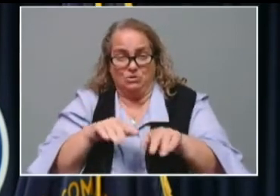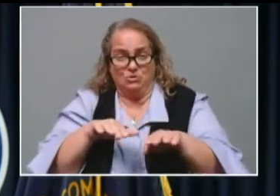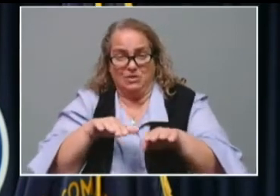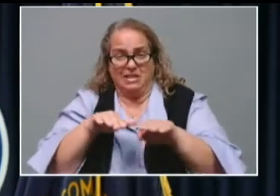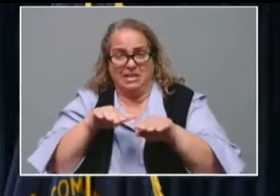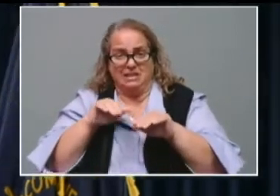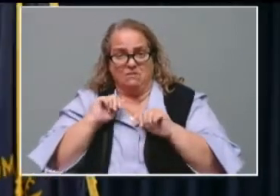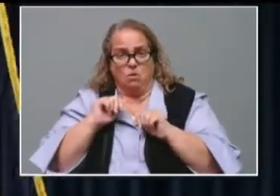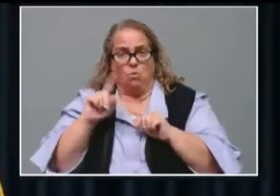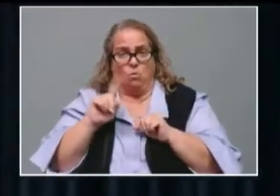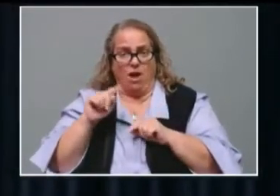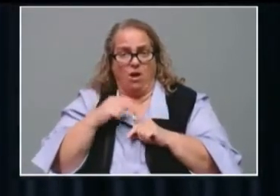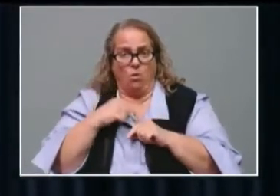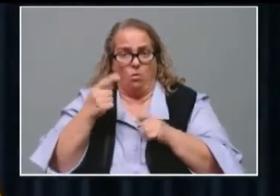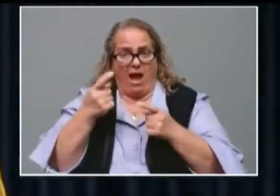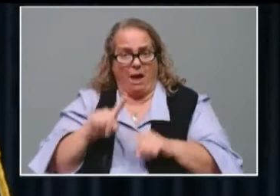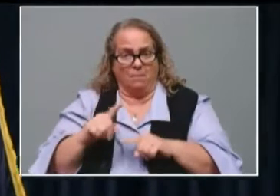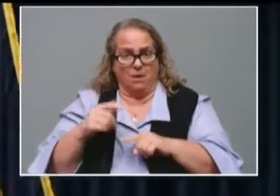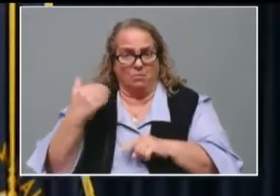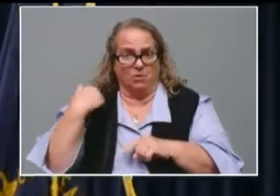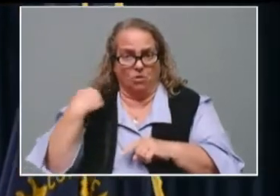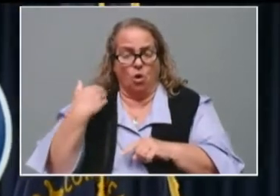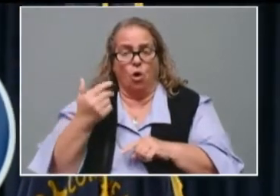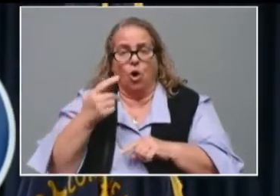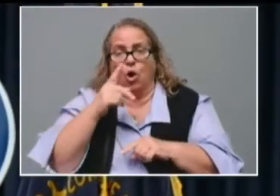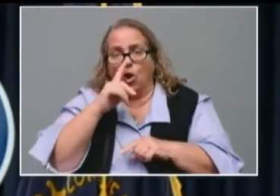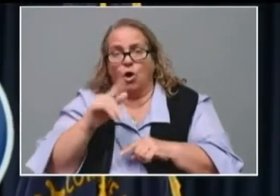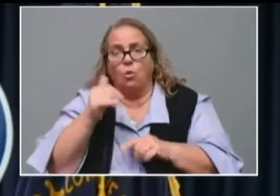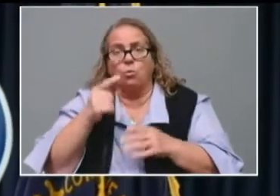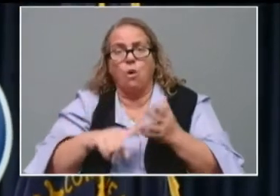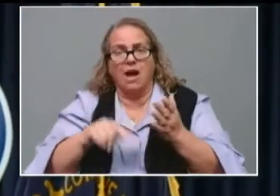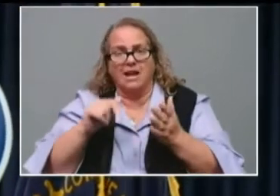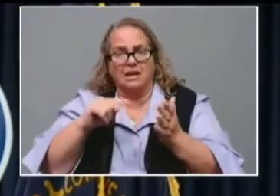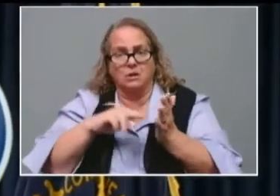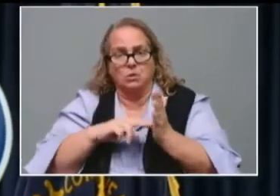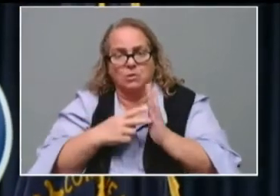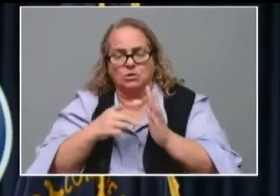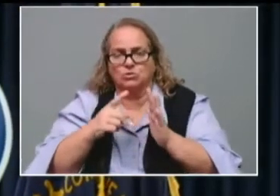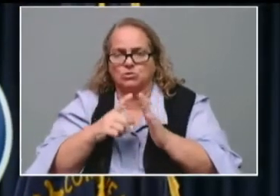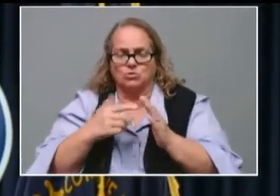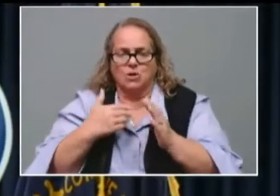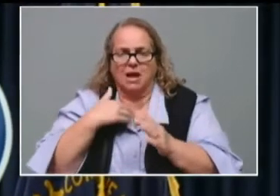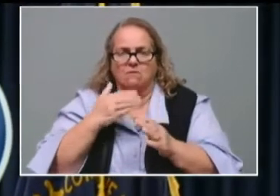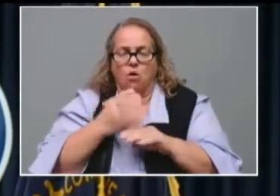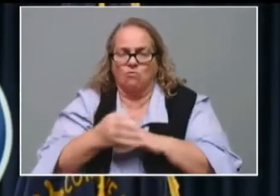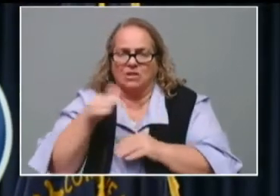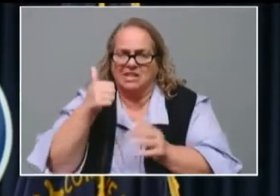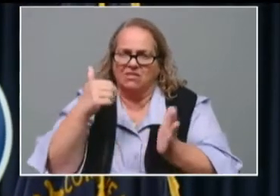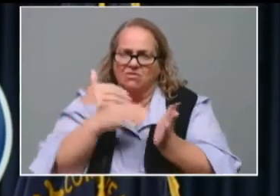and look at what it means to lose 10,000 people, it is nothing short of